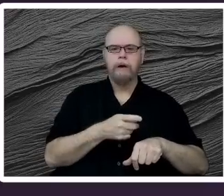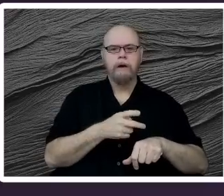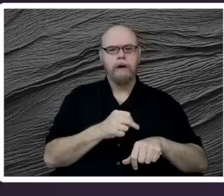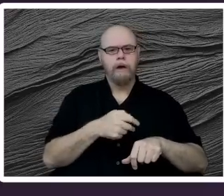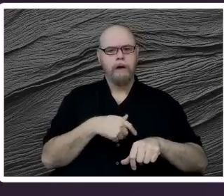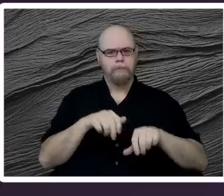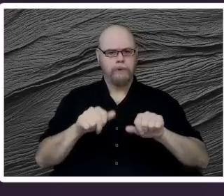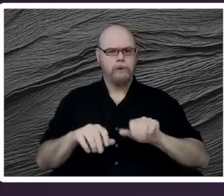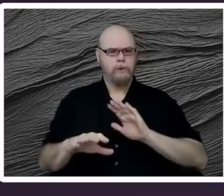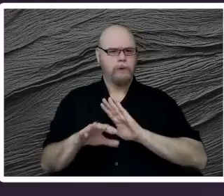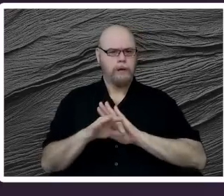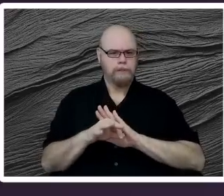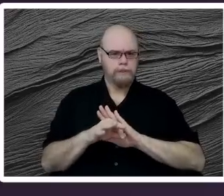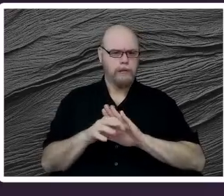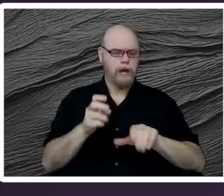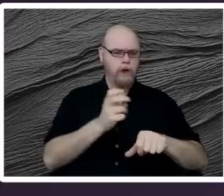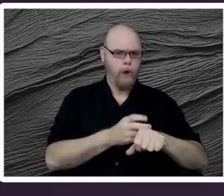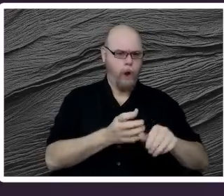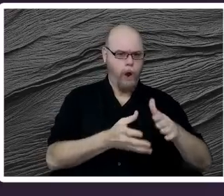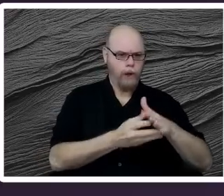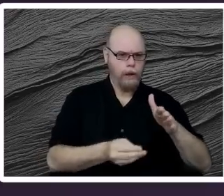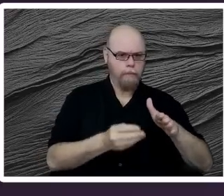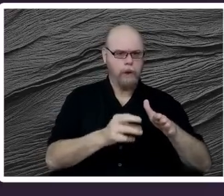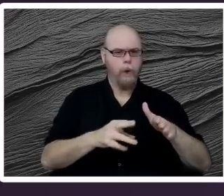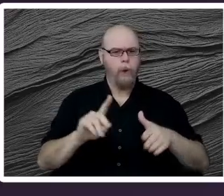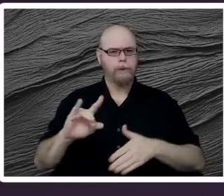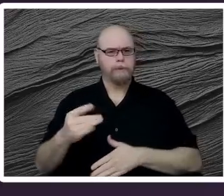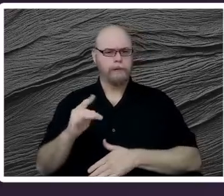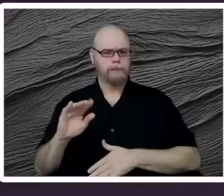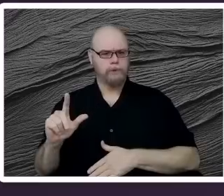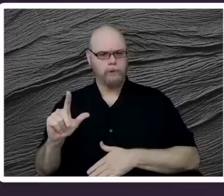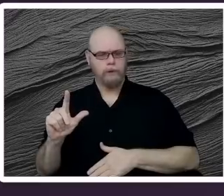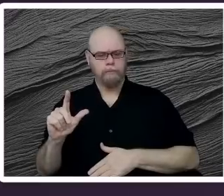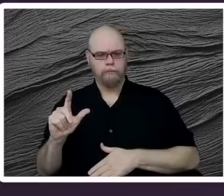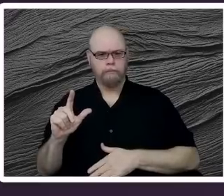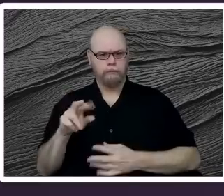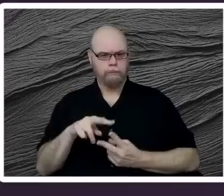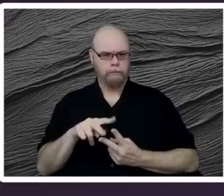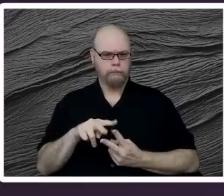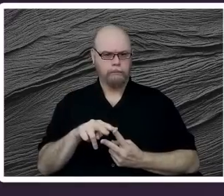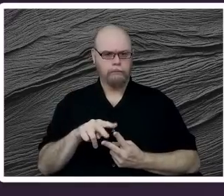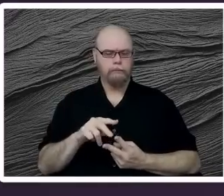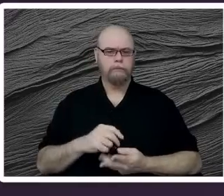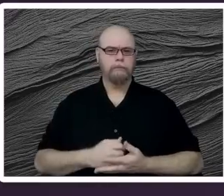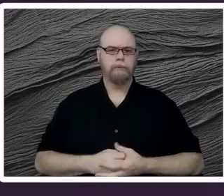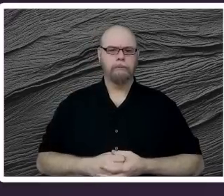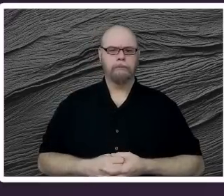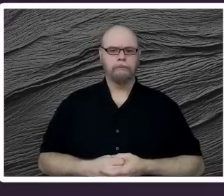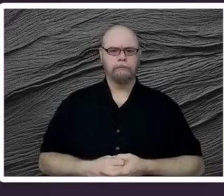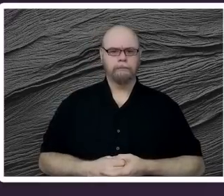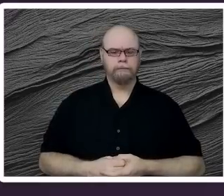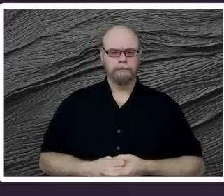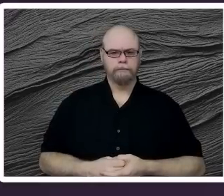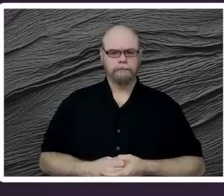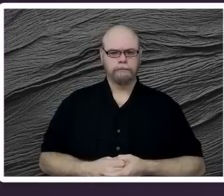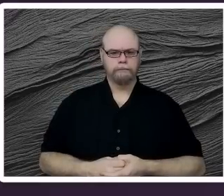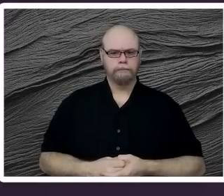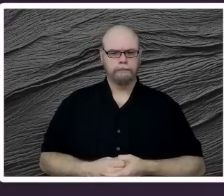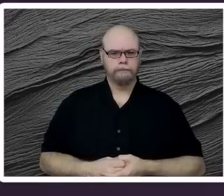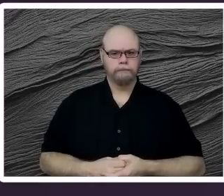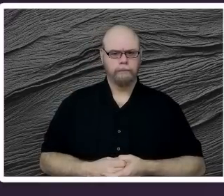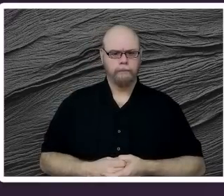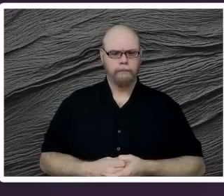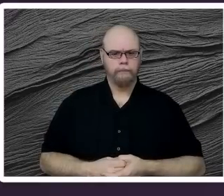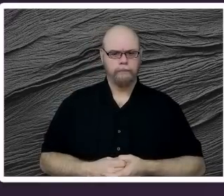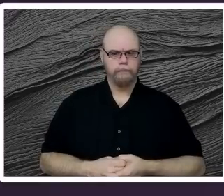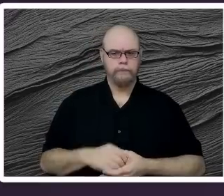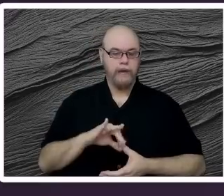hardcopy or the digital files. Otherwise, they're available for free download. But it's important